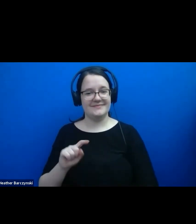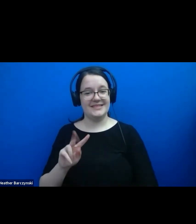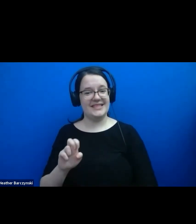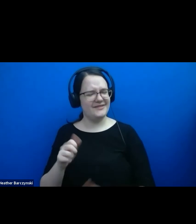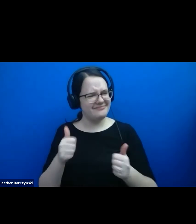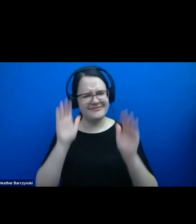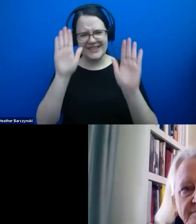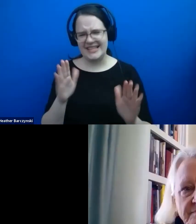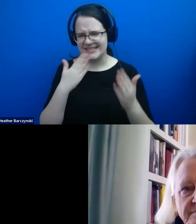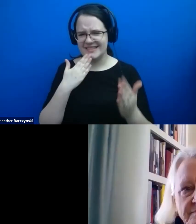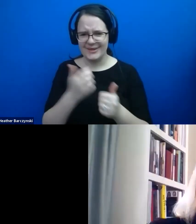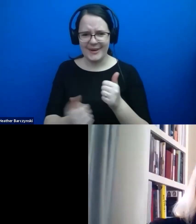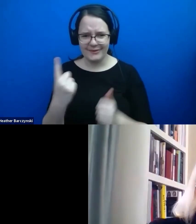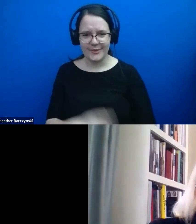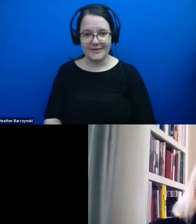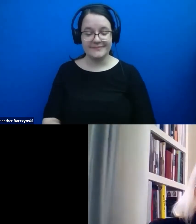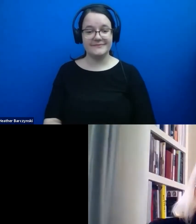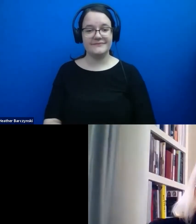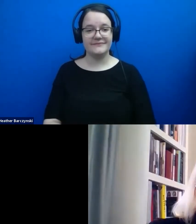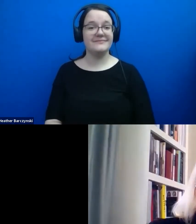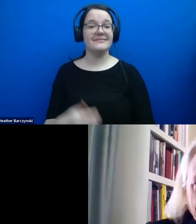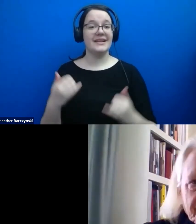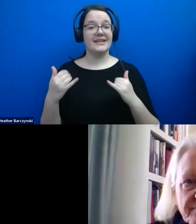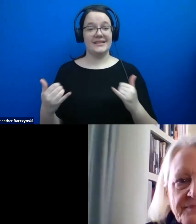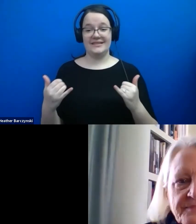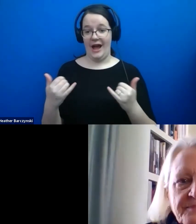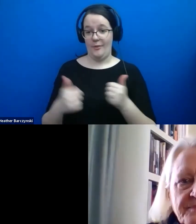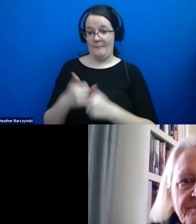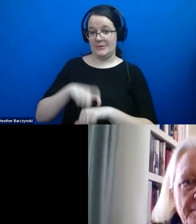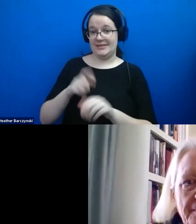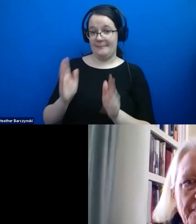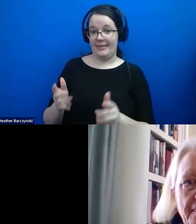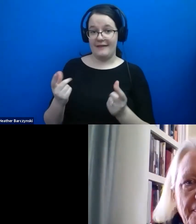everybody so we're going to spend um the majority of the time we have left except for maybe the last